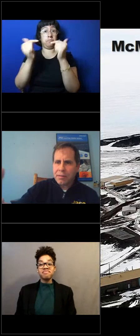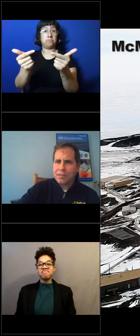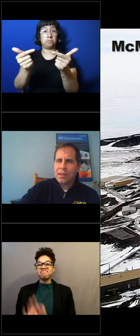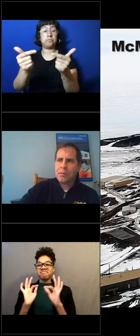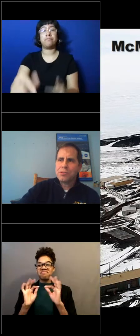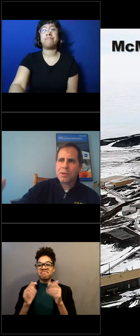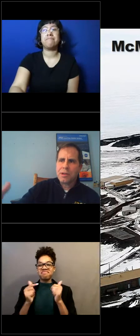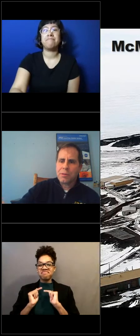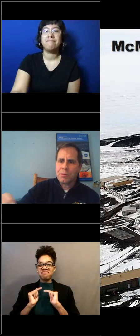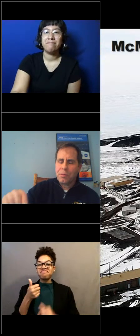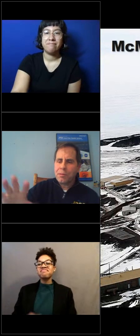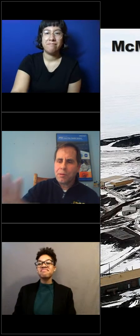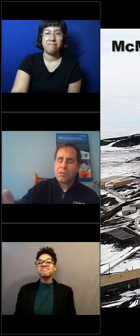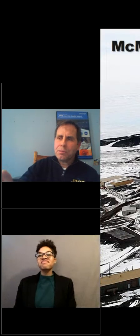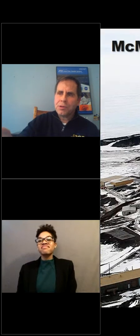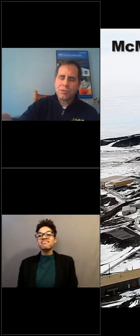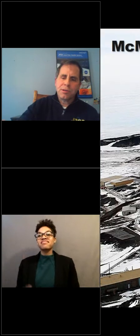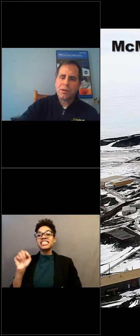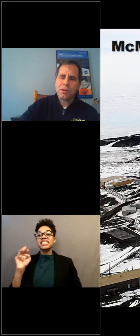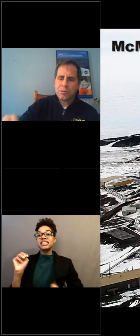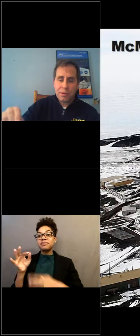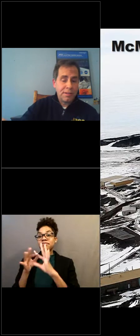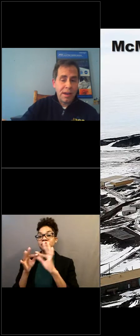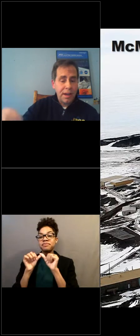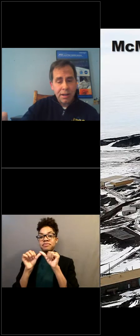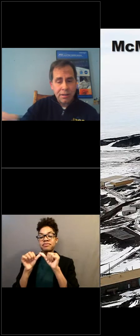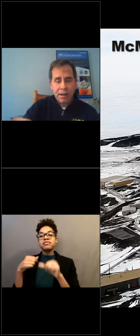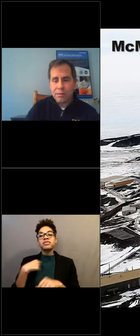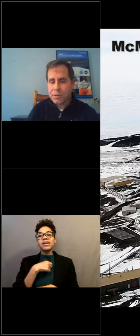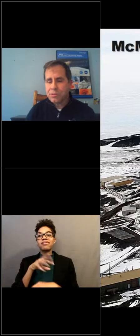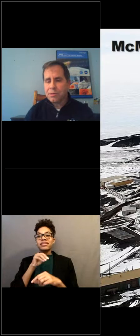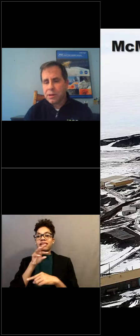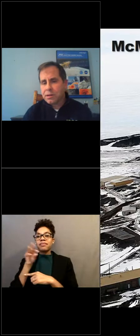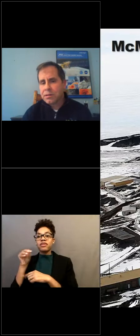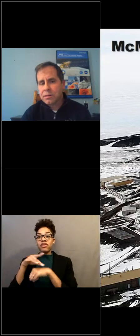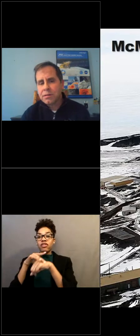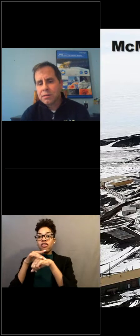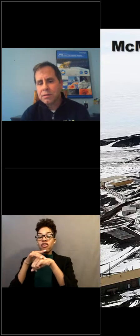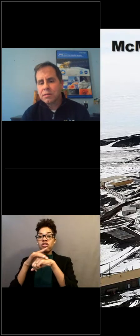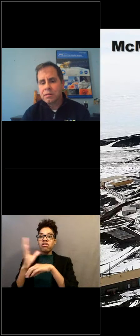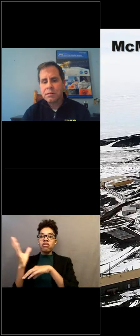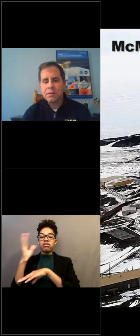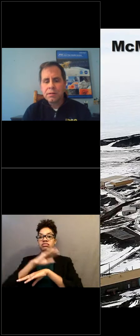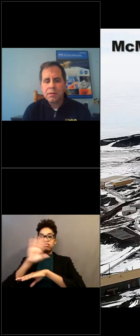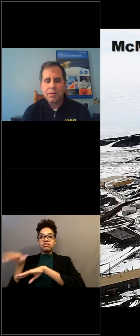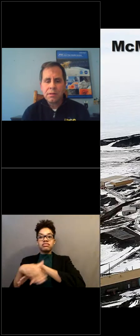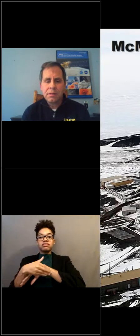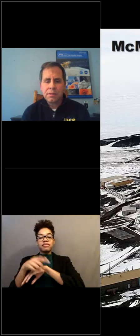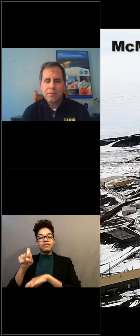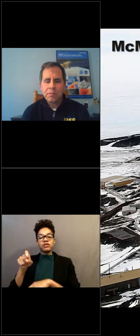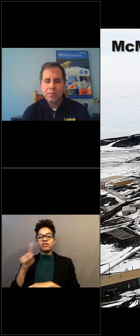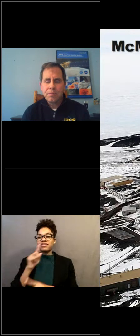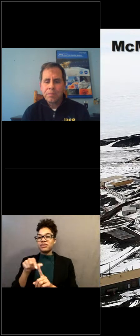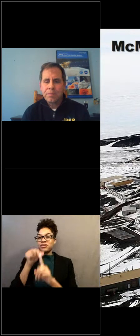But we have to take imagery when we take pictures of the earth during the day and at night, which is unique. [Nicole] Okay. I knew this question